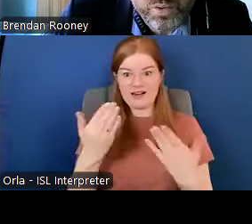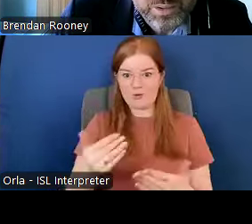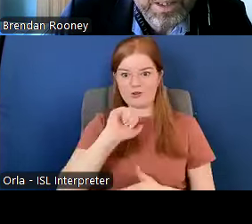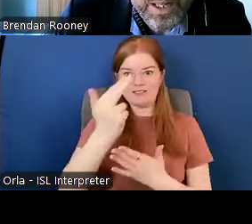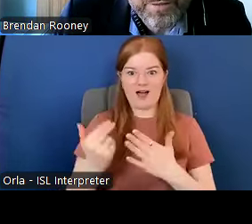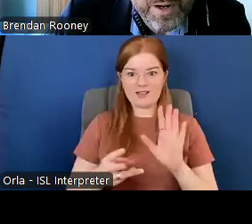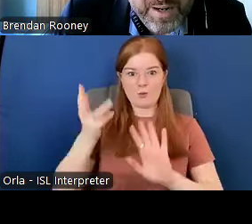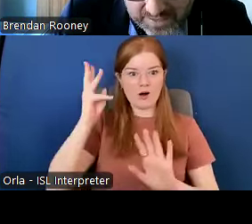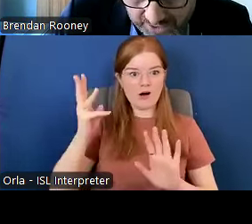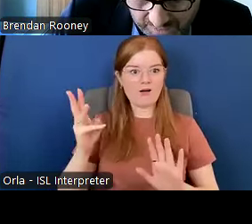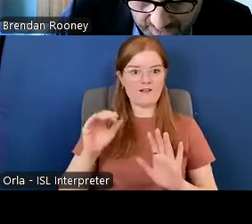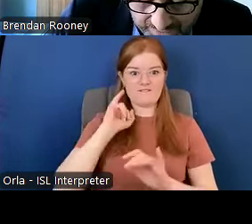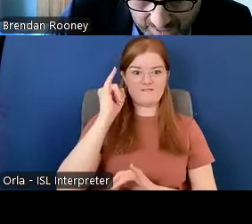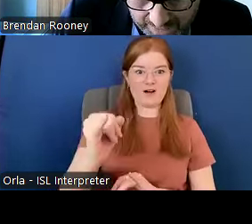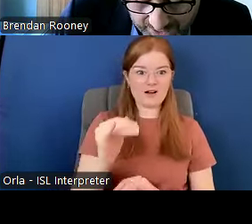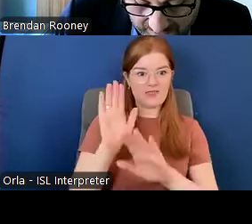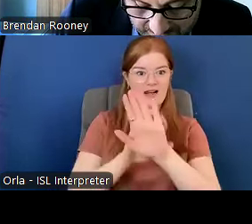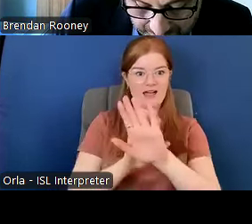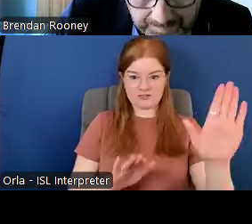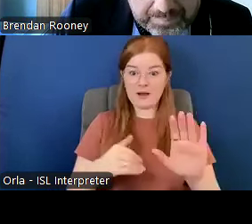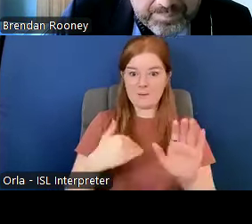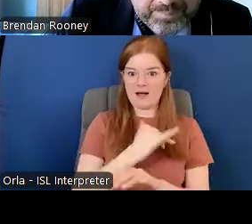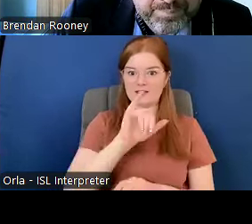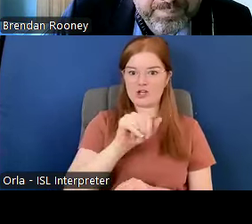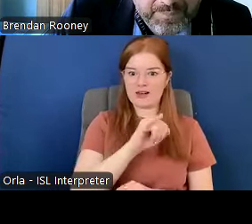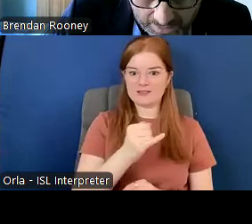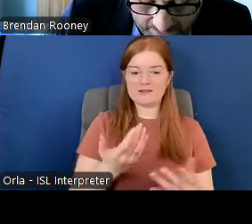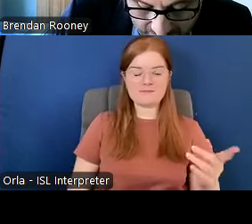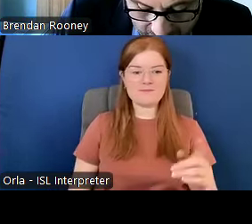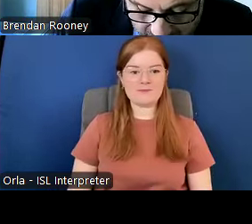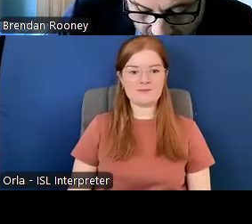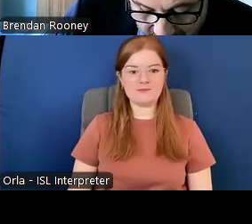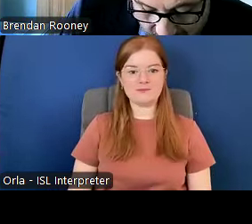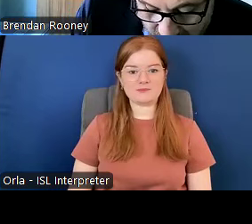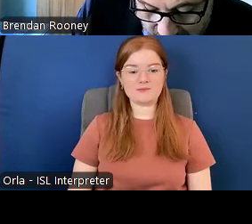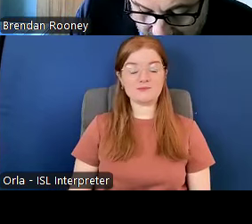the walls at the far end and to the left are by Jellett. On the screen now you can